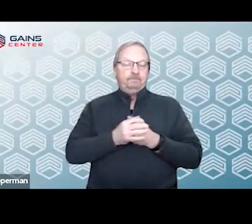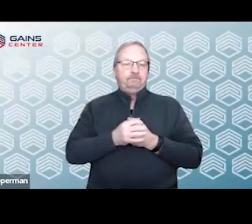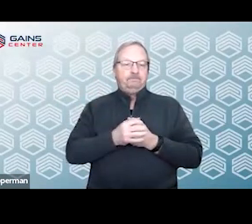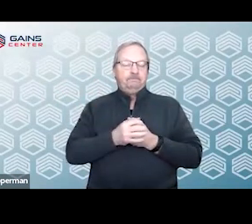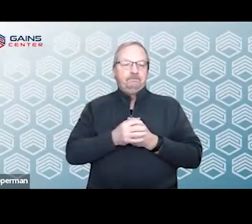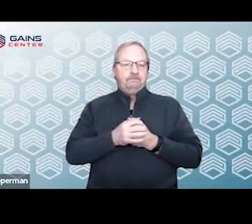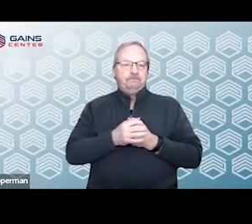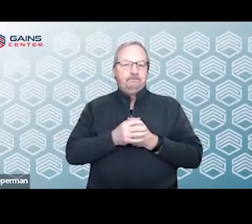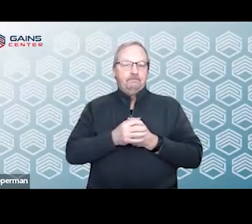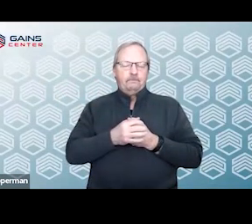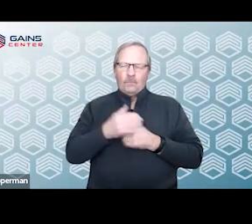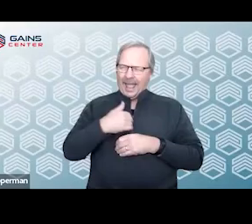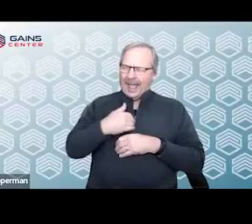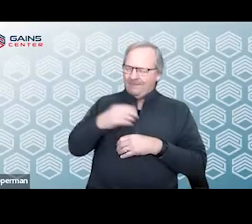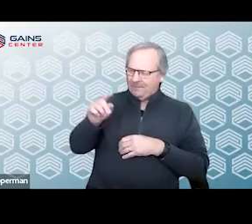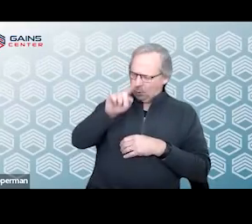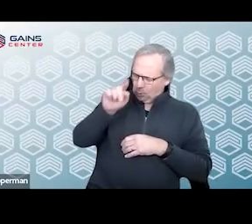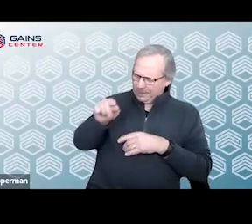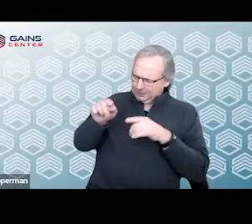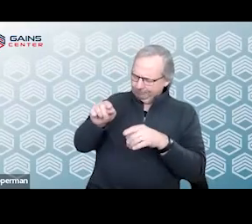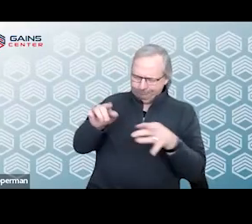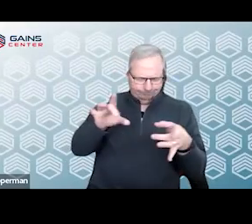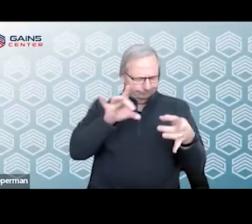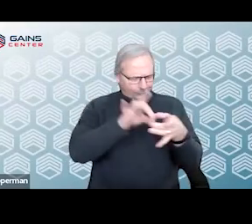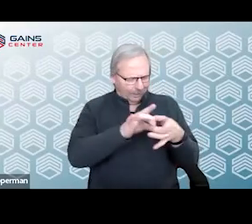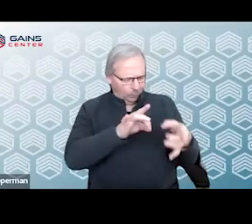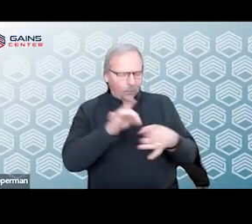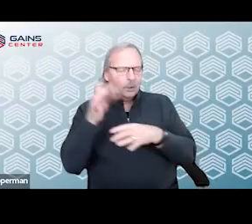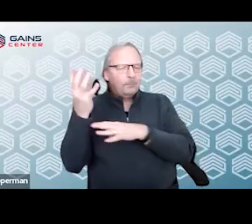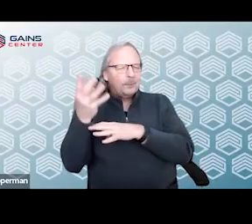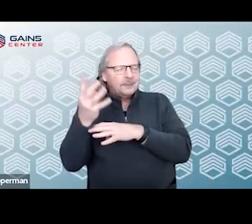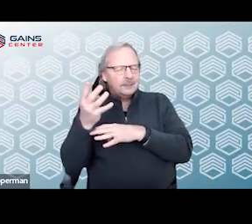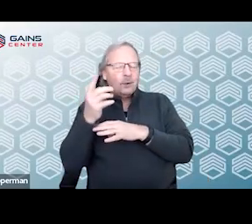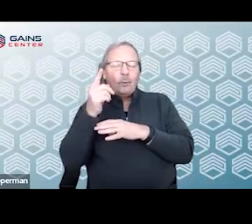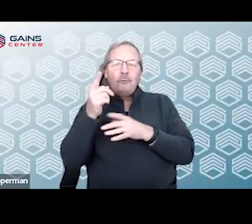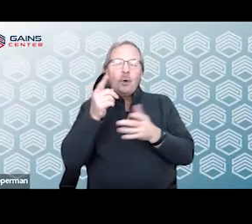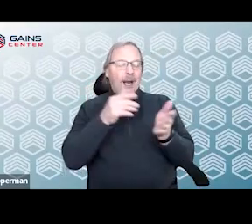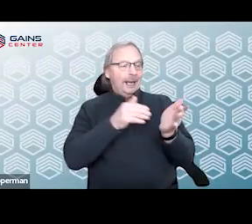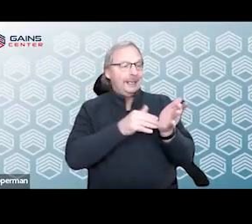And if you have any questions in regards to the presentation or for Dr. Rawson today,